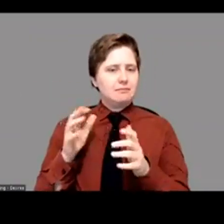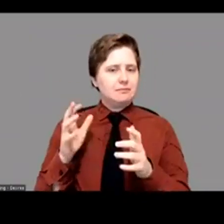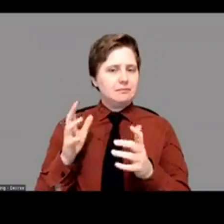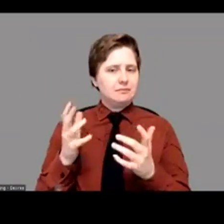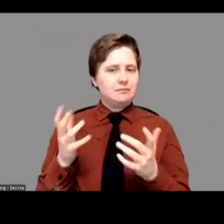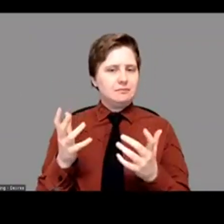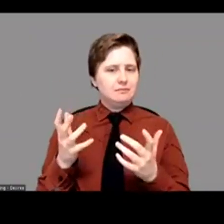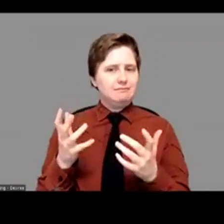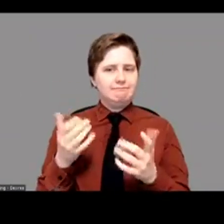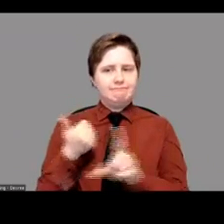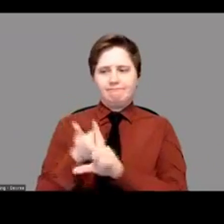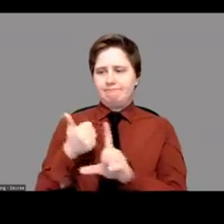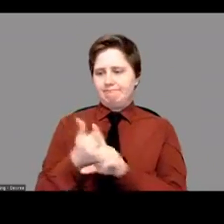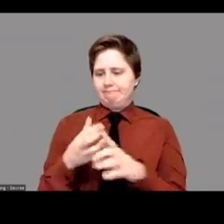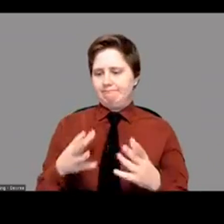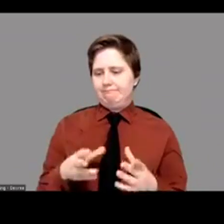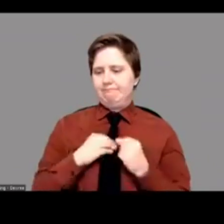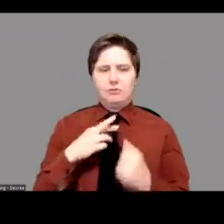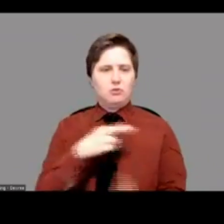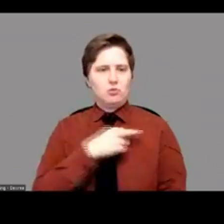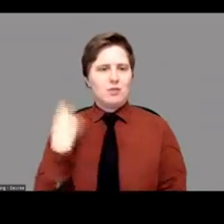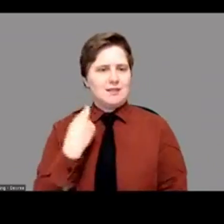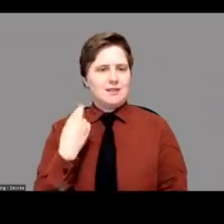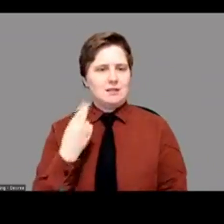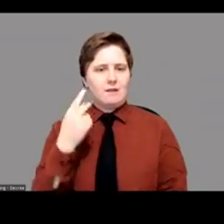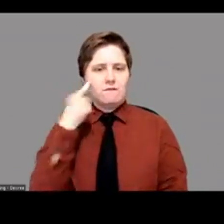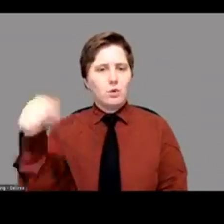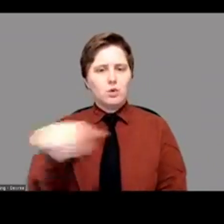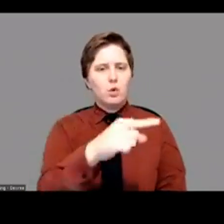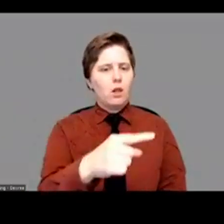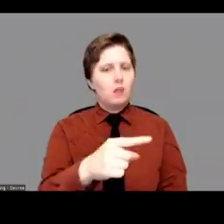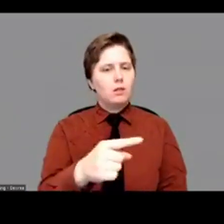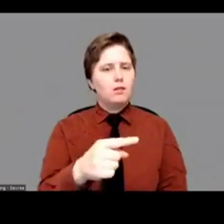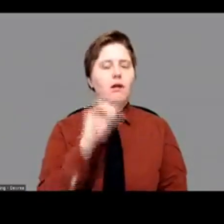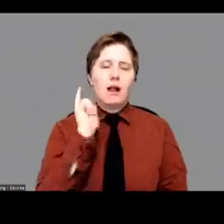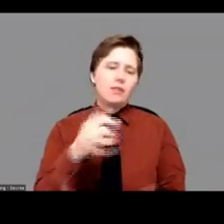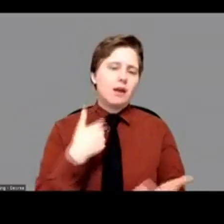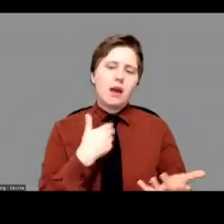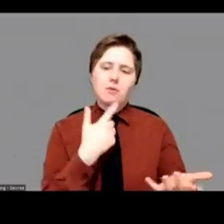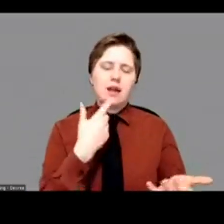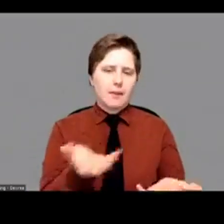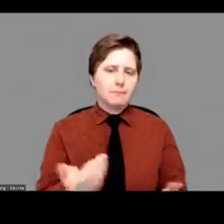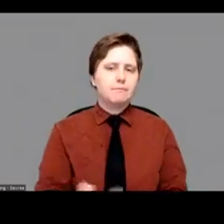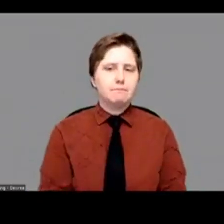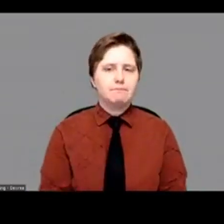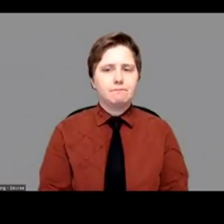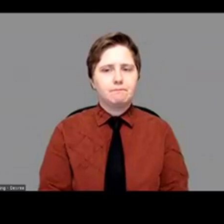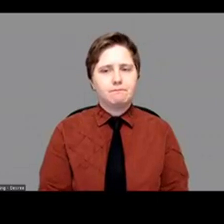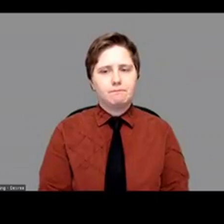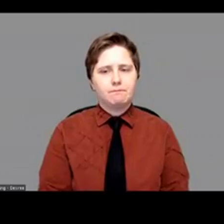Put themselves in harm's way for you and that's that's what I would have done.